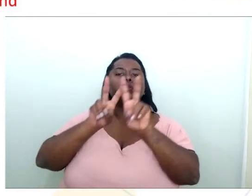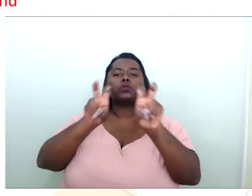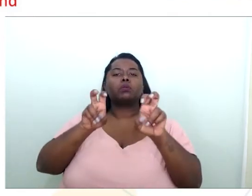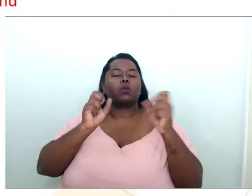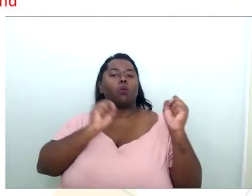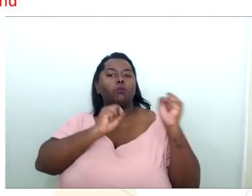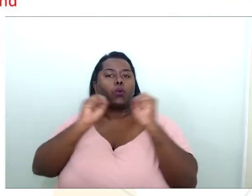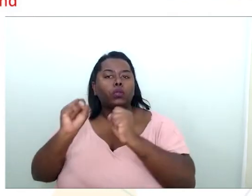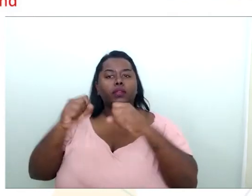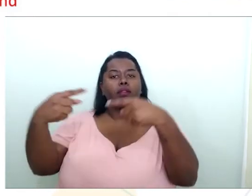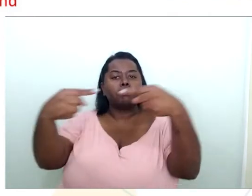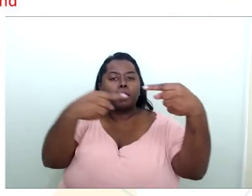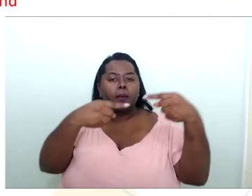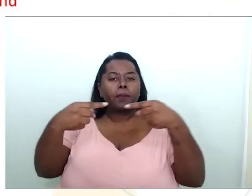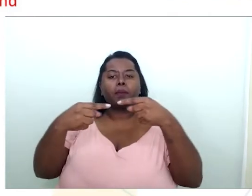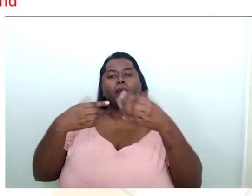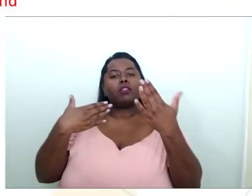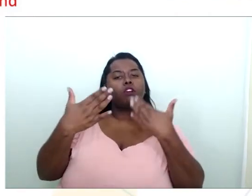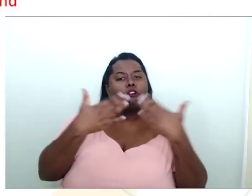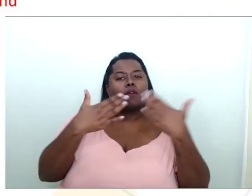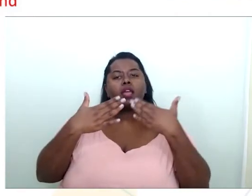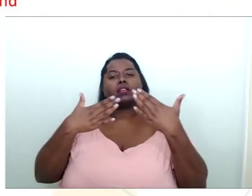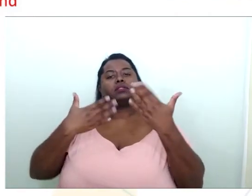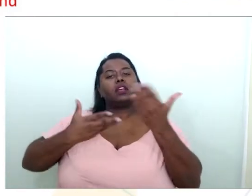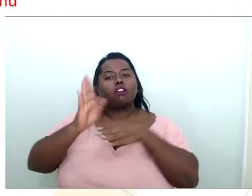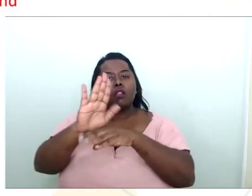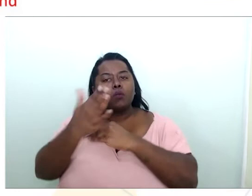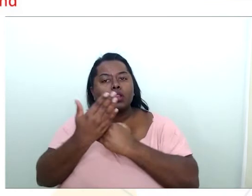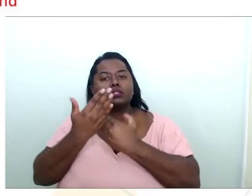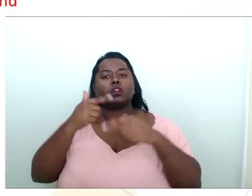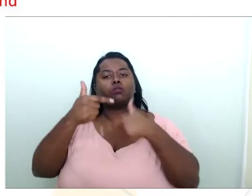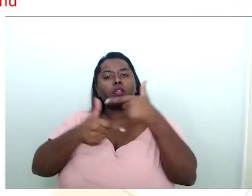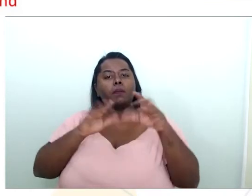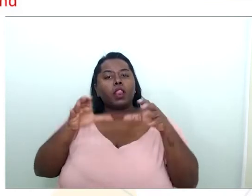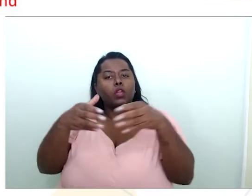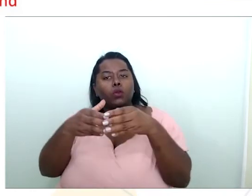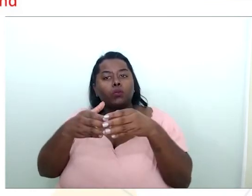conversation the power of collaboration the power of group work nothing's new